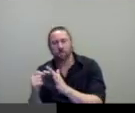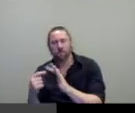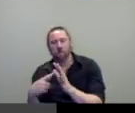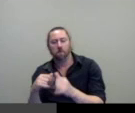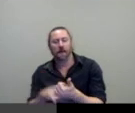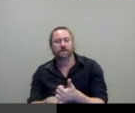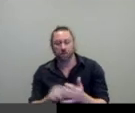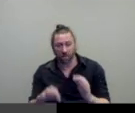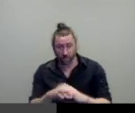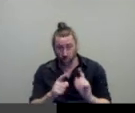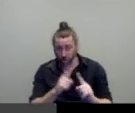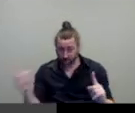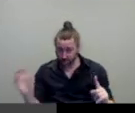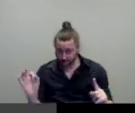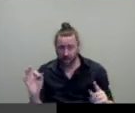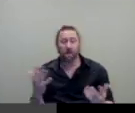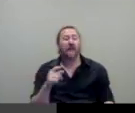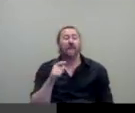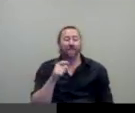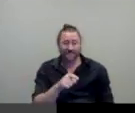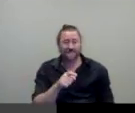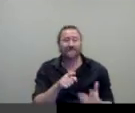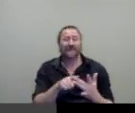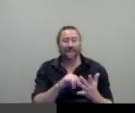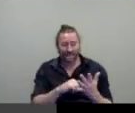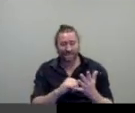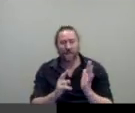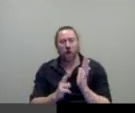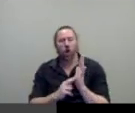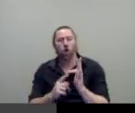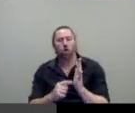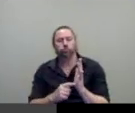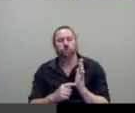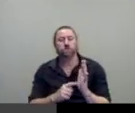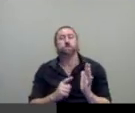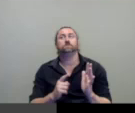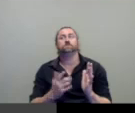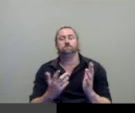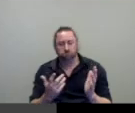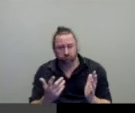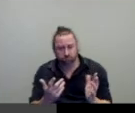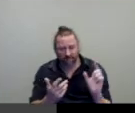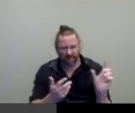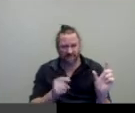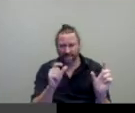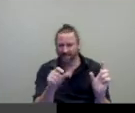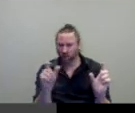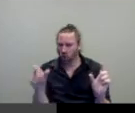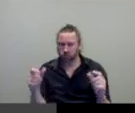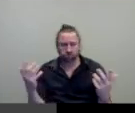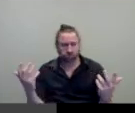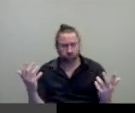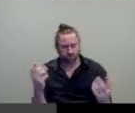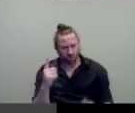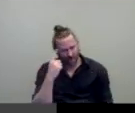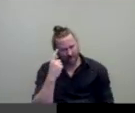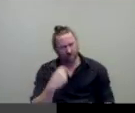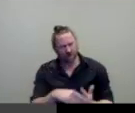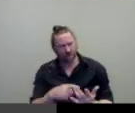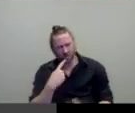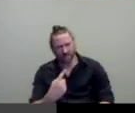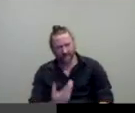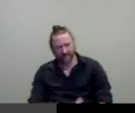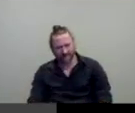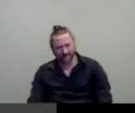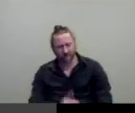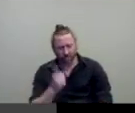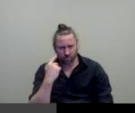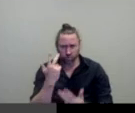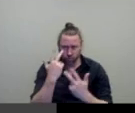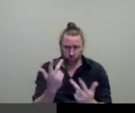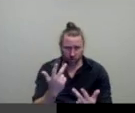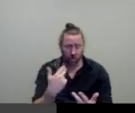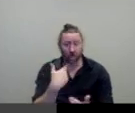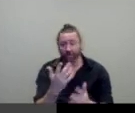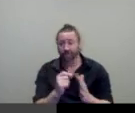to 'this is not' what do you think here Newman is trying to say and we'll launch our final poll for